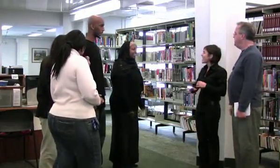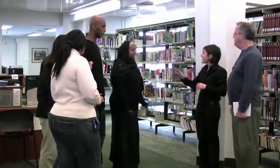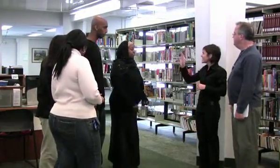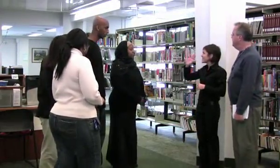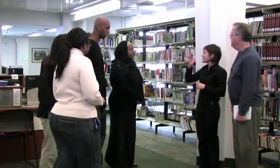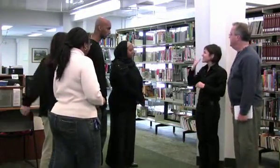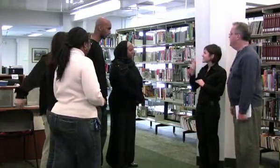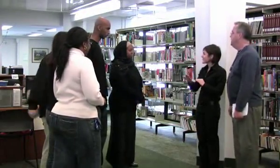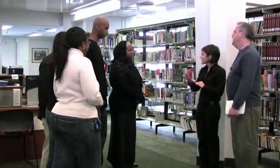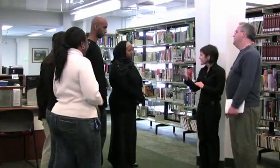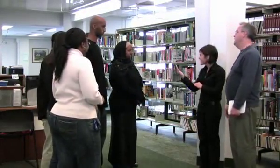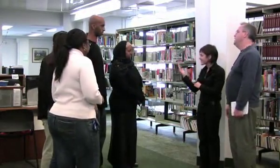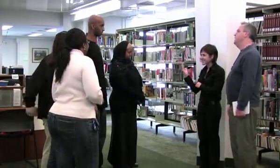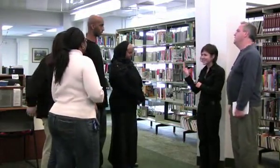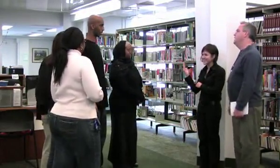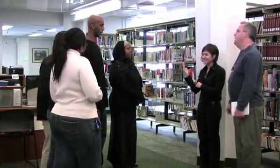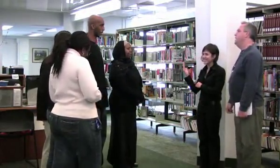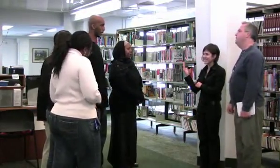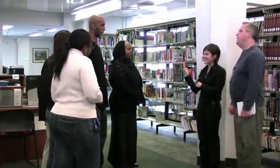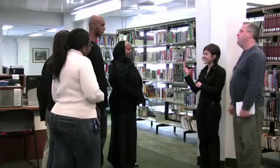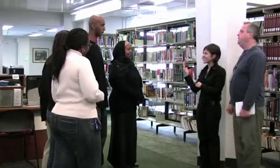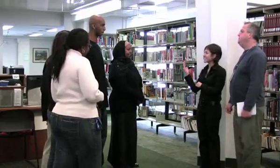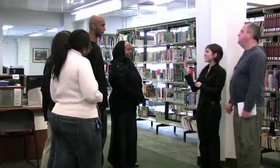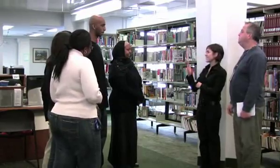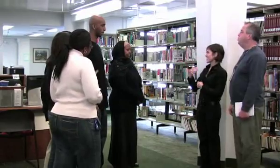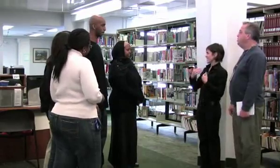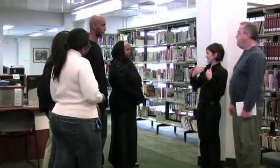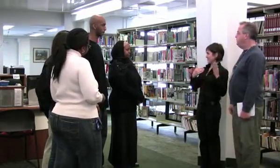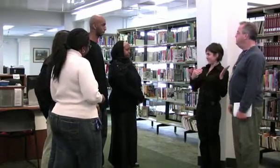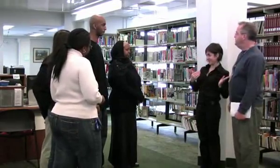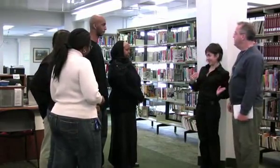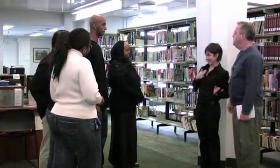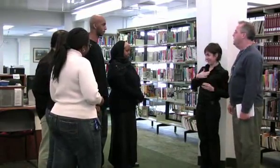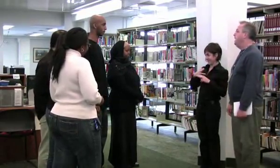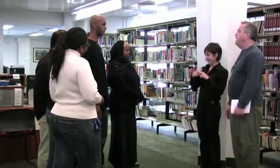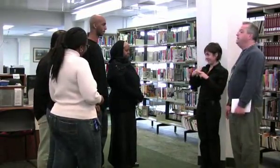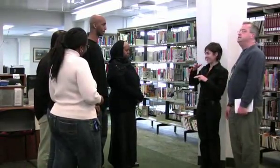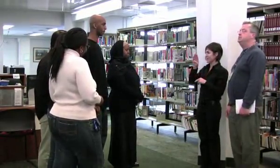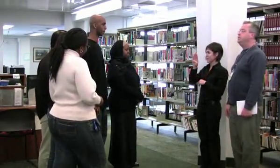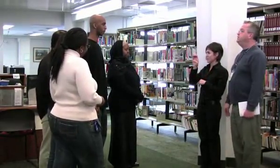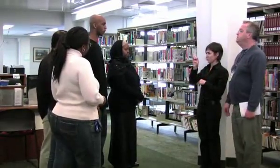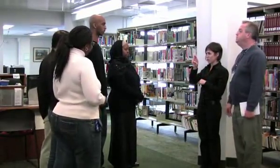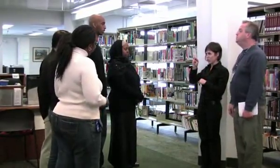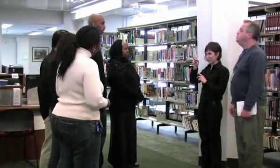Good morning everyone. My name is Bernie and we are